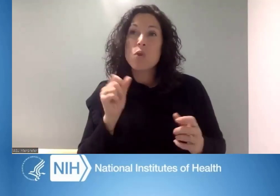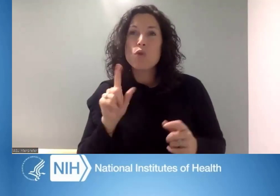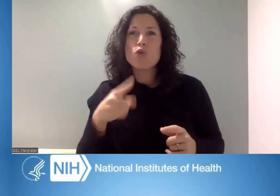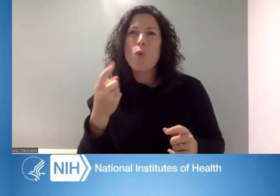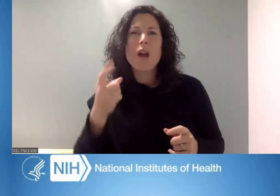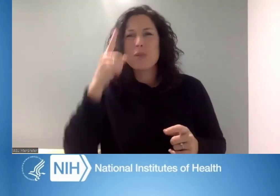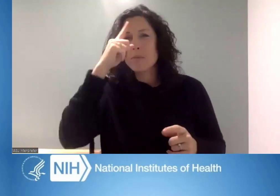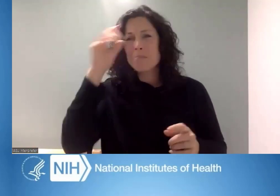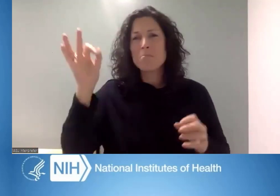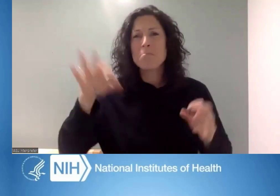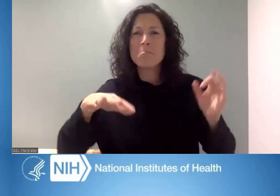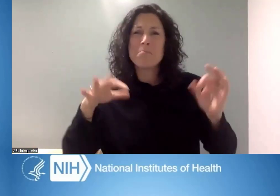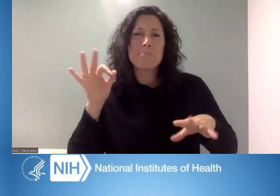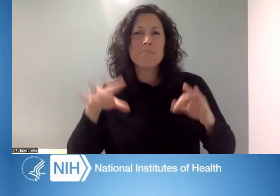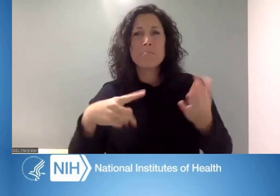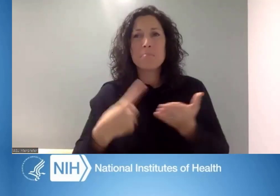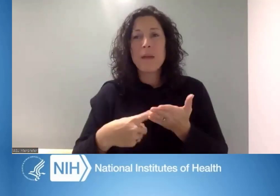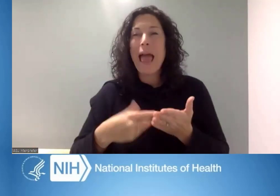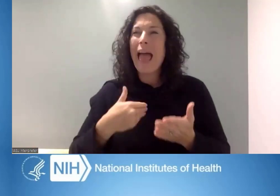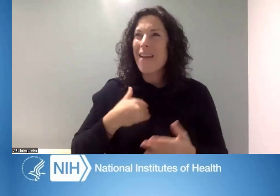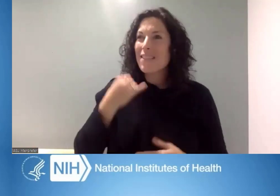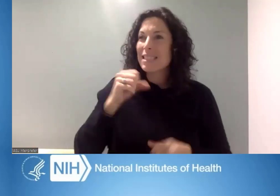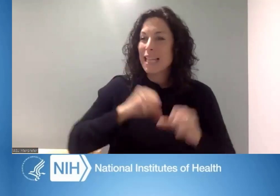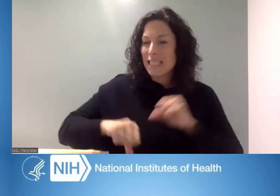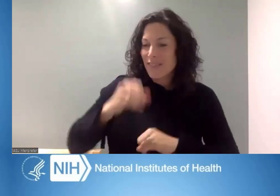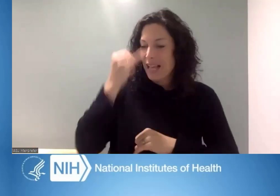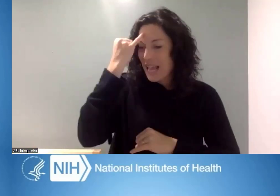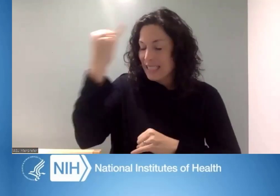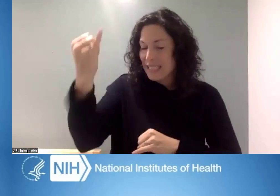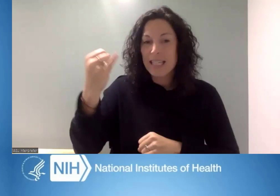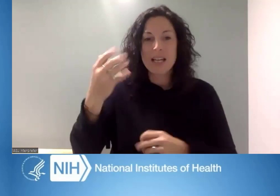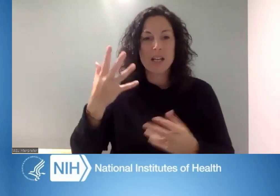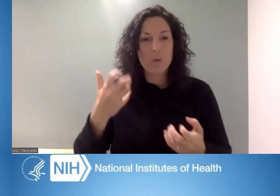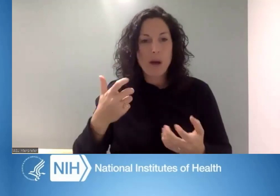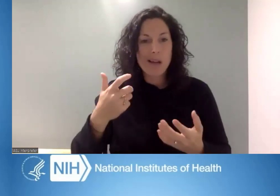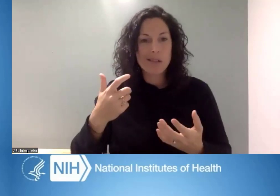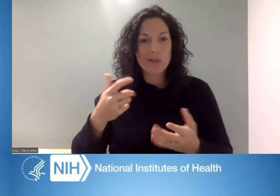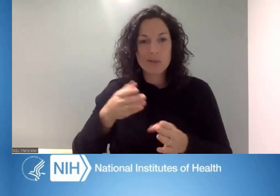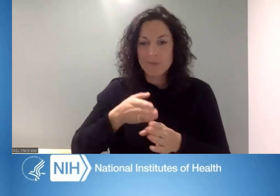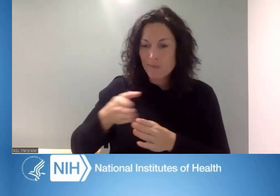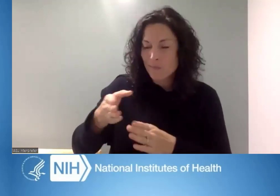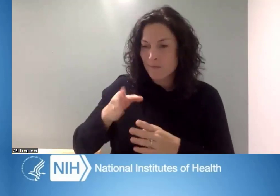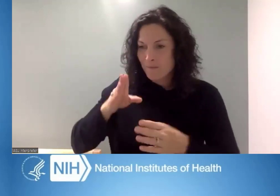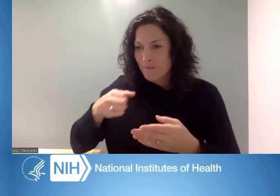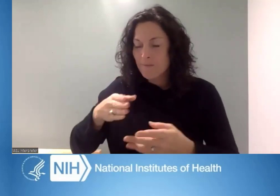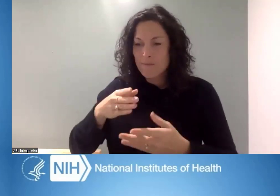so you have a particular scientific idea in a particular area, use that Matchmaker tool